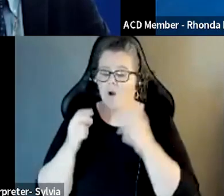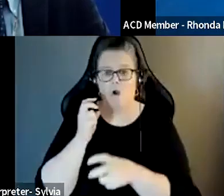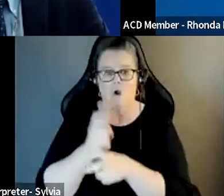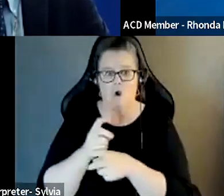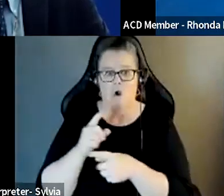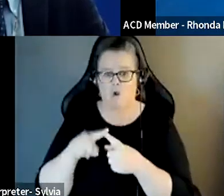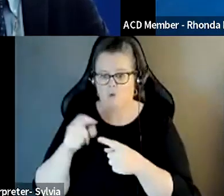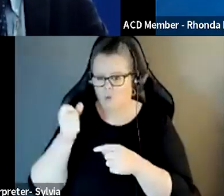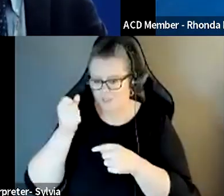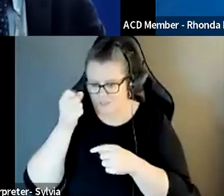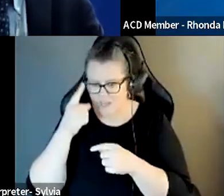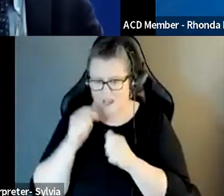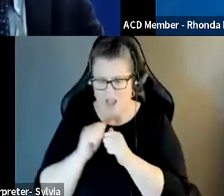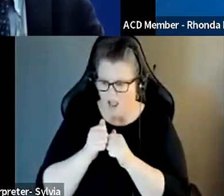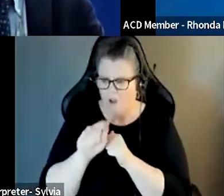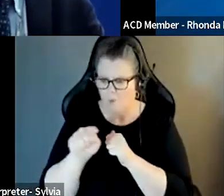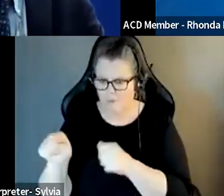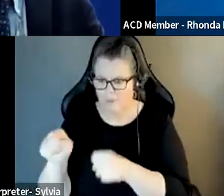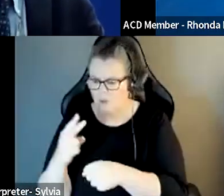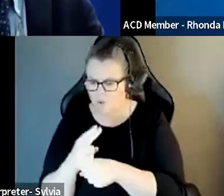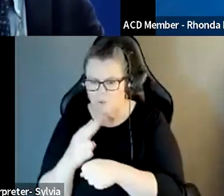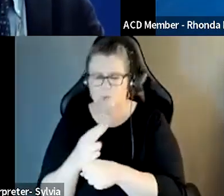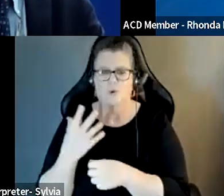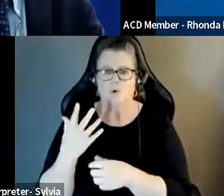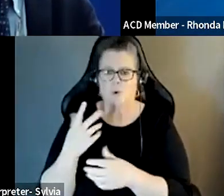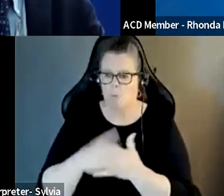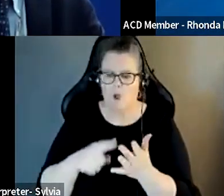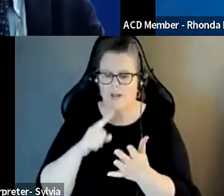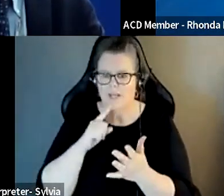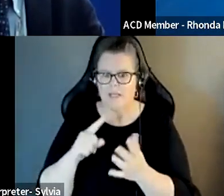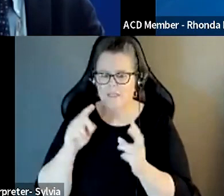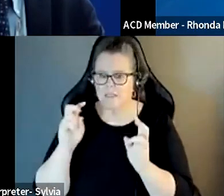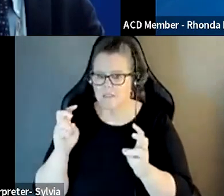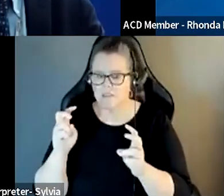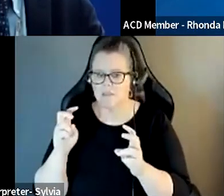into practice, what the oversight will be, those sorts of things. So there may be a way to limit some